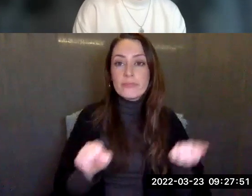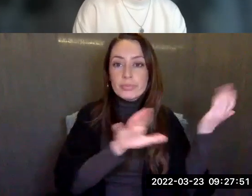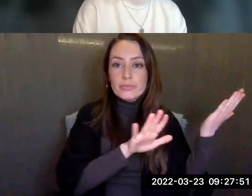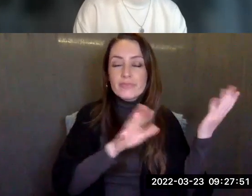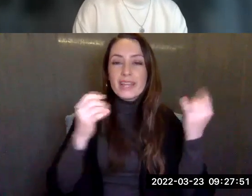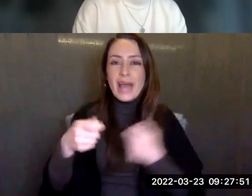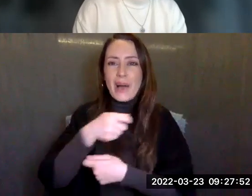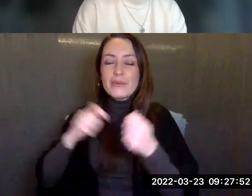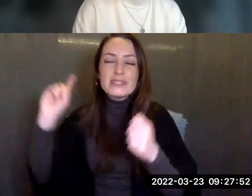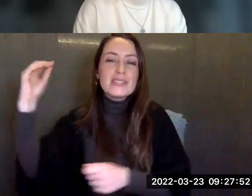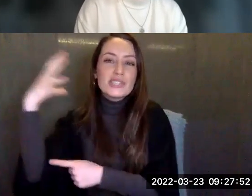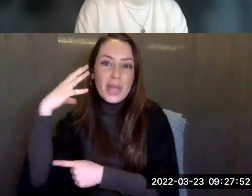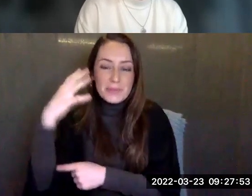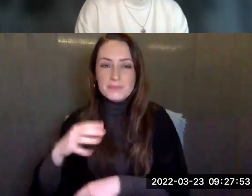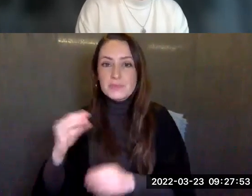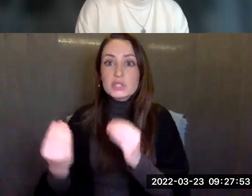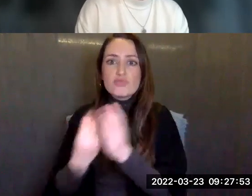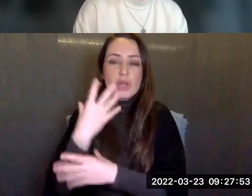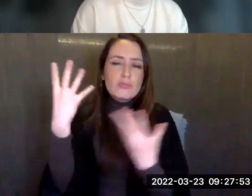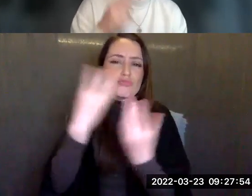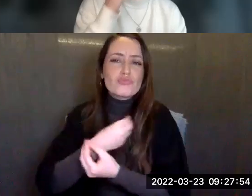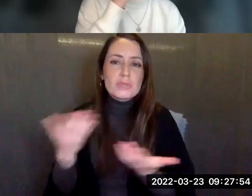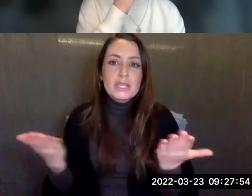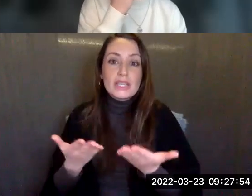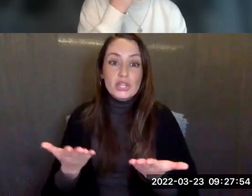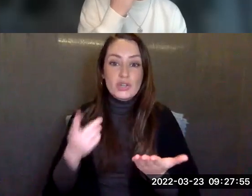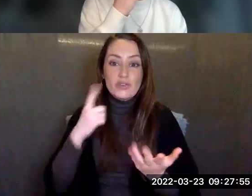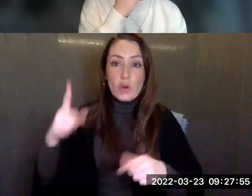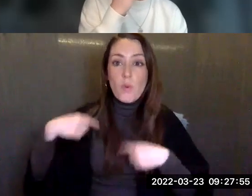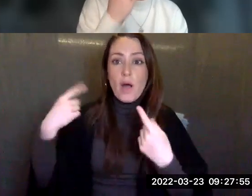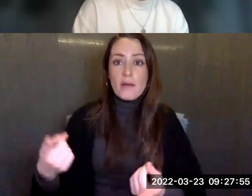Now spring is in full swing here, and it's been for a while, and that's that's a really great thing to do.